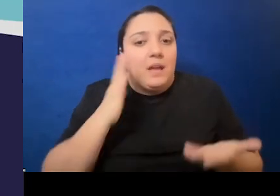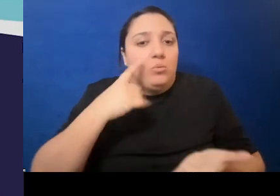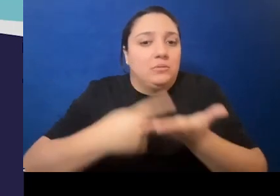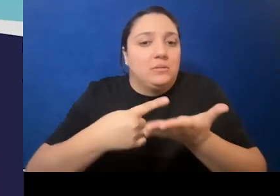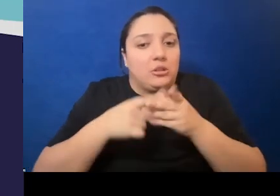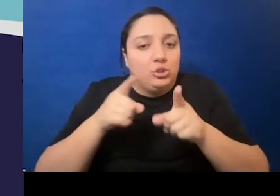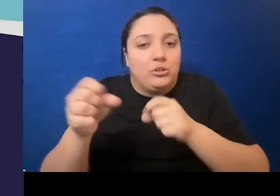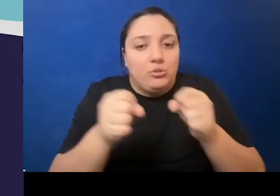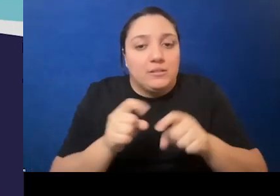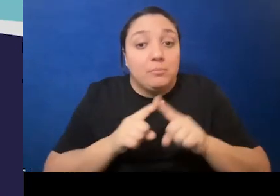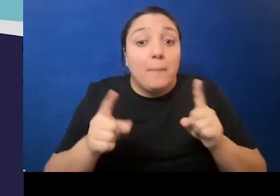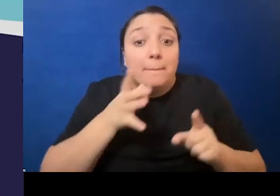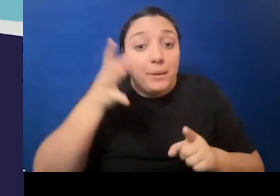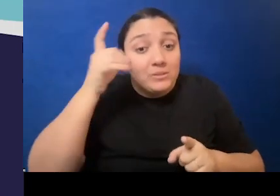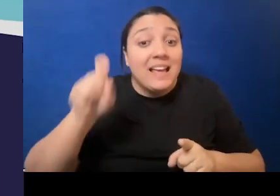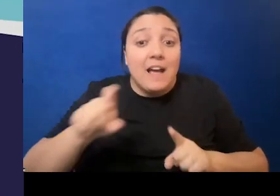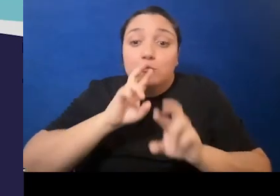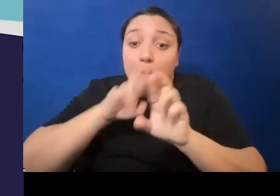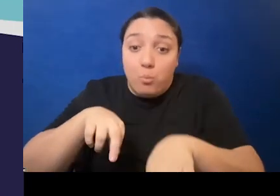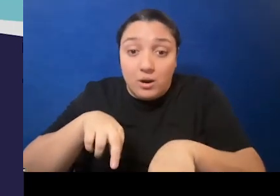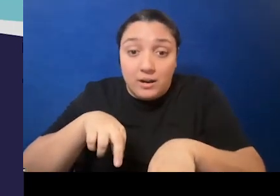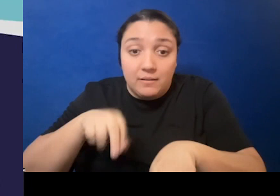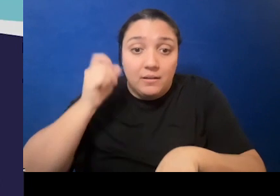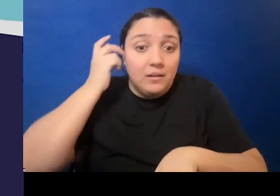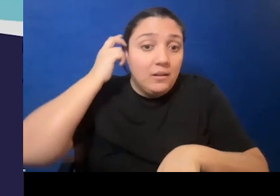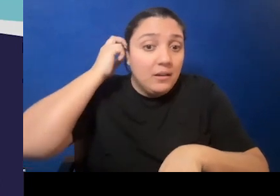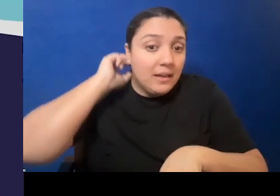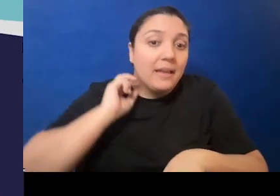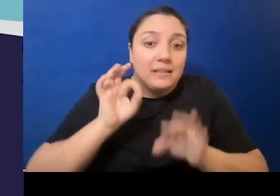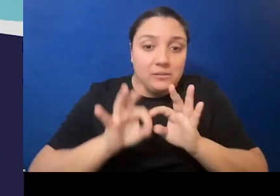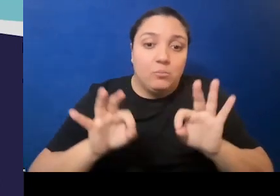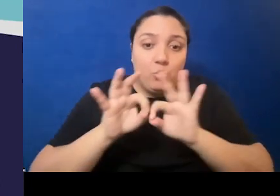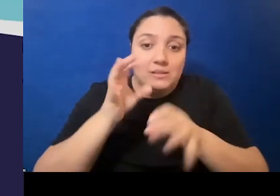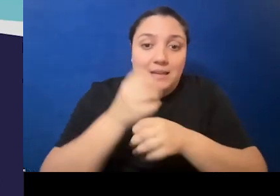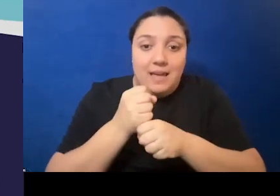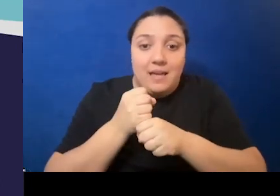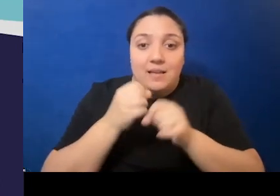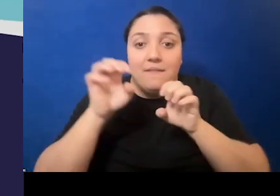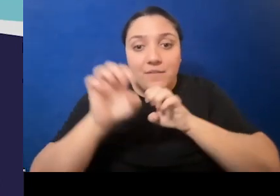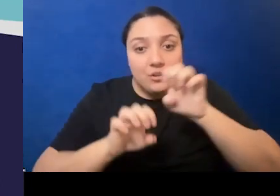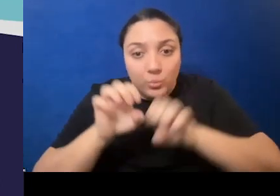SO THAT IS ONE THING THAT I WILL TALK IN THE STRATEGIES, PARENTS HAVE TO REPORT THIS AND IT IS